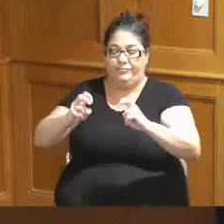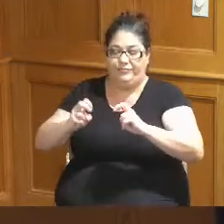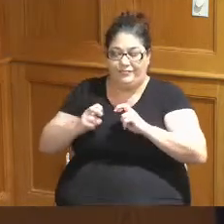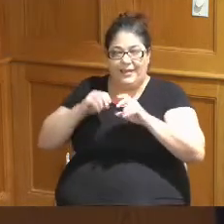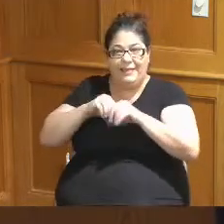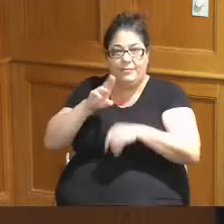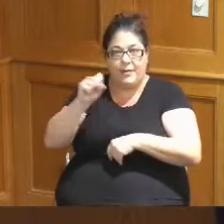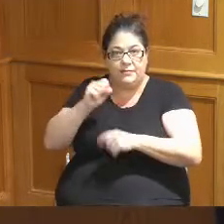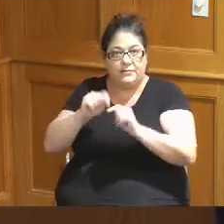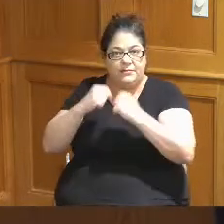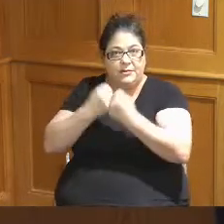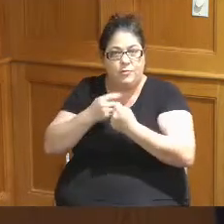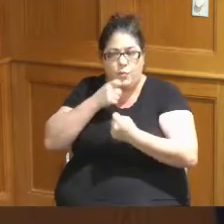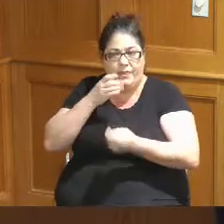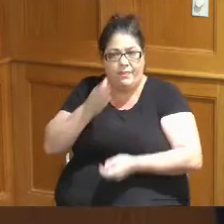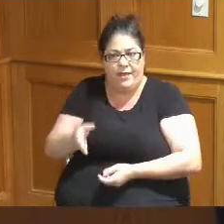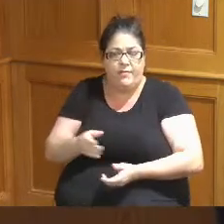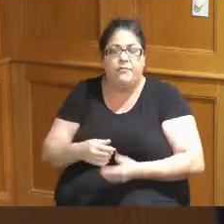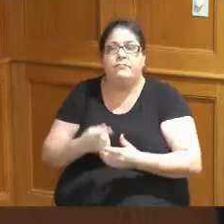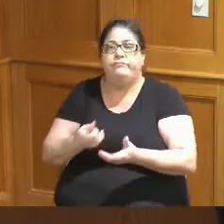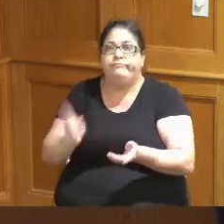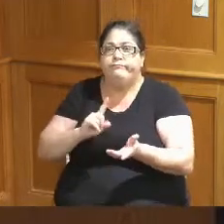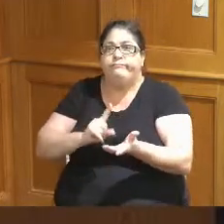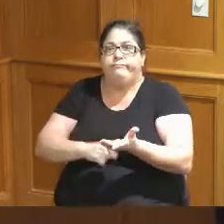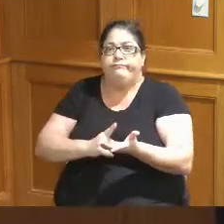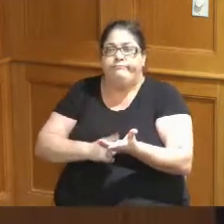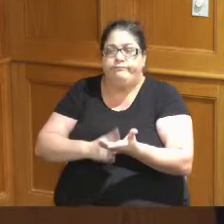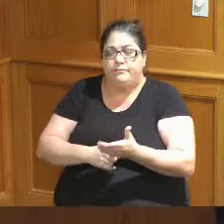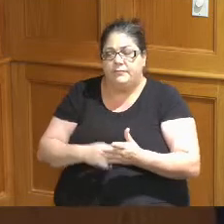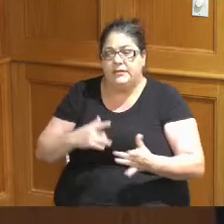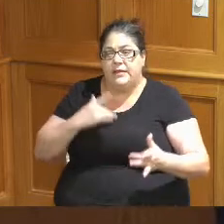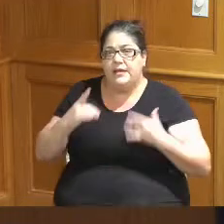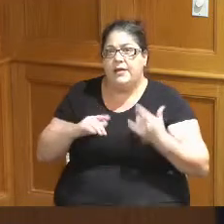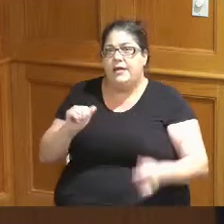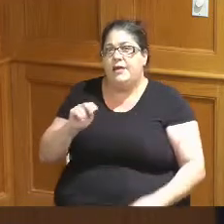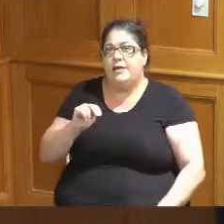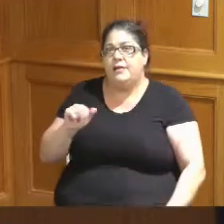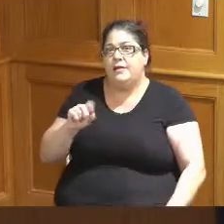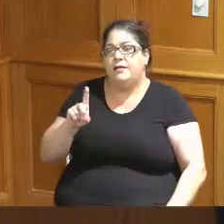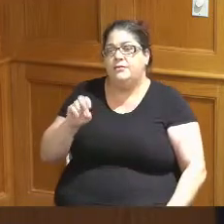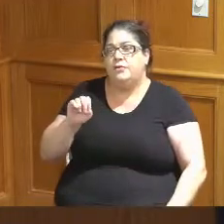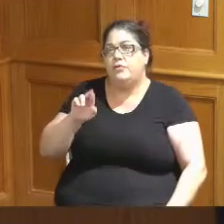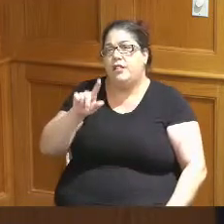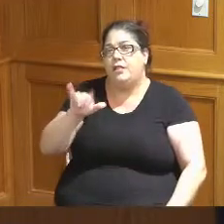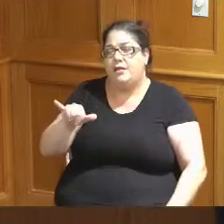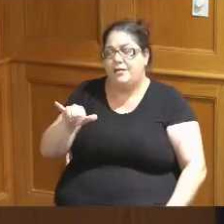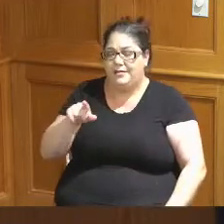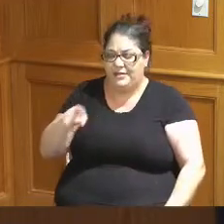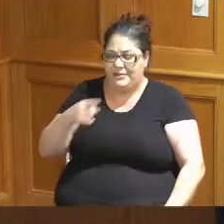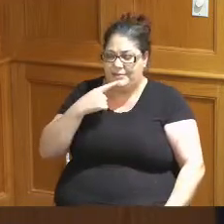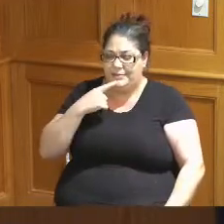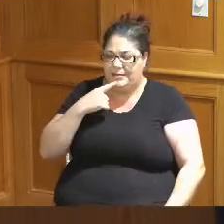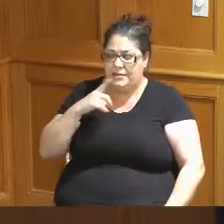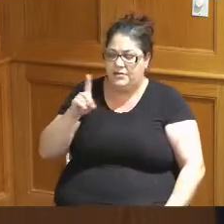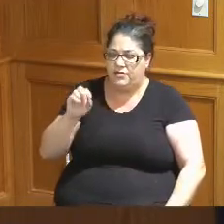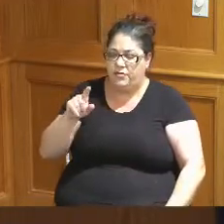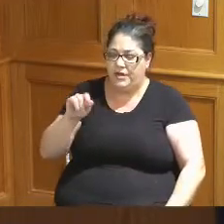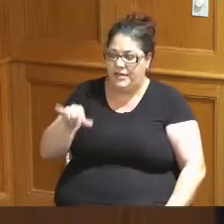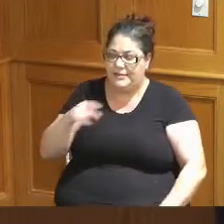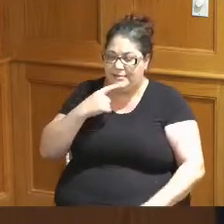and excited about it anecdotally we've got numbers about 10,000 people since this operation has